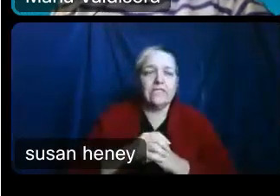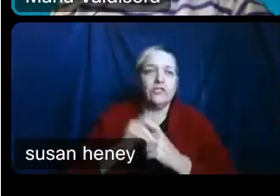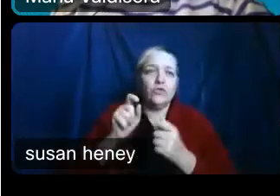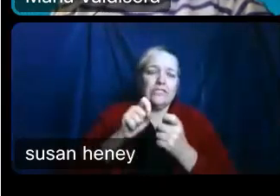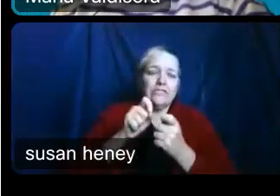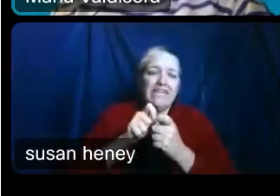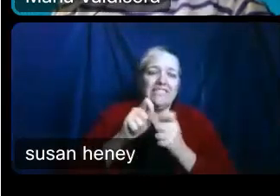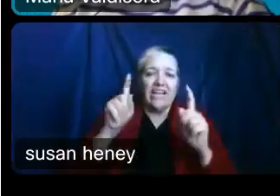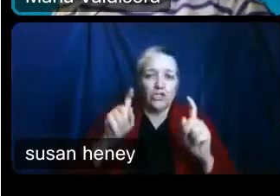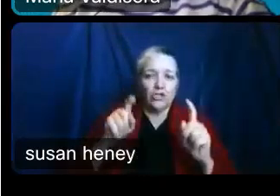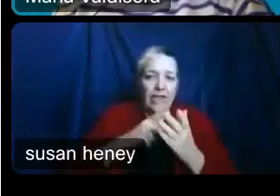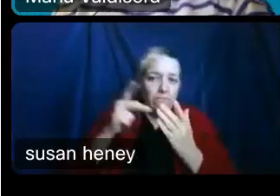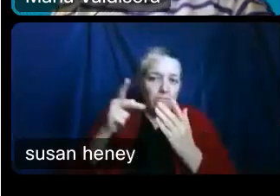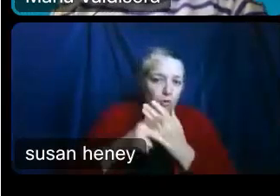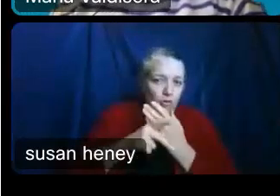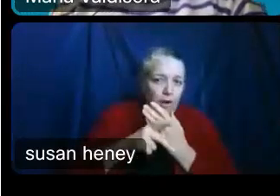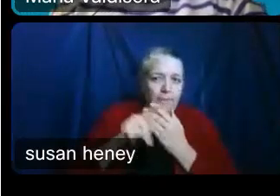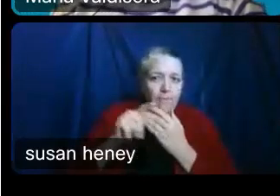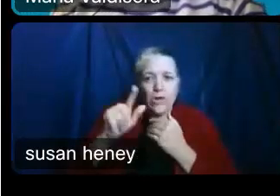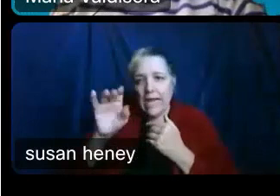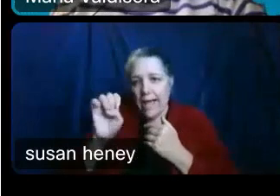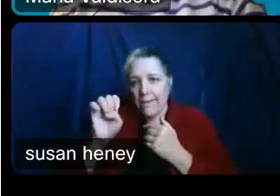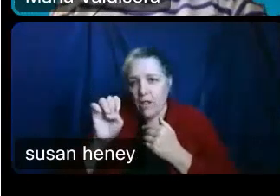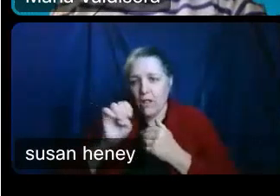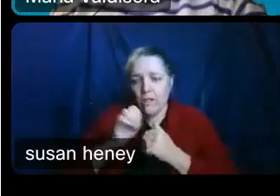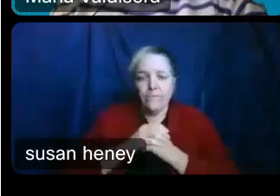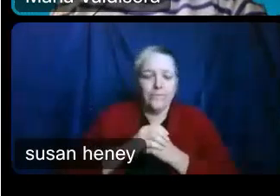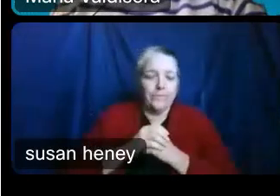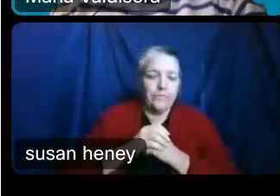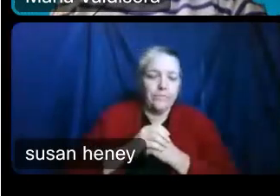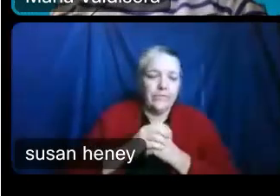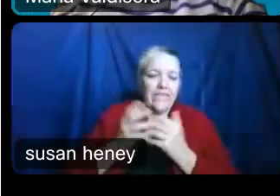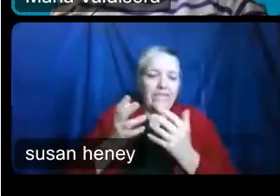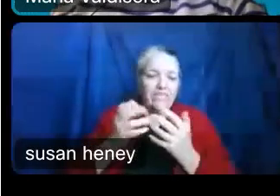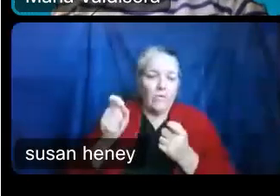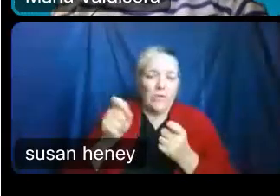program or table type. Or if you're looking for specific population groups. Those are